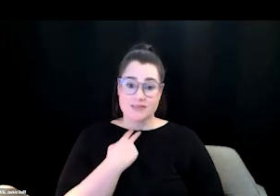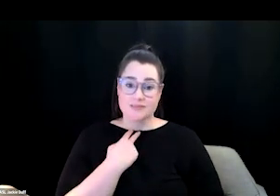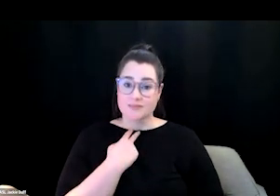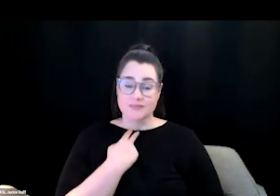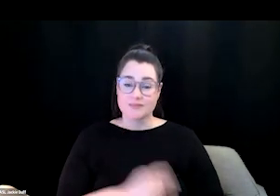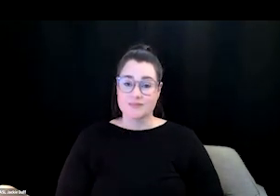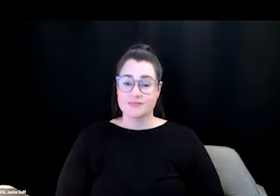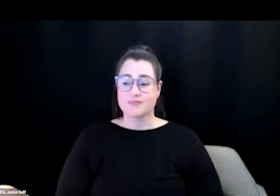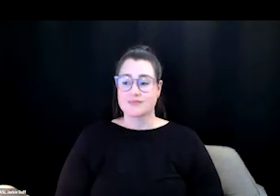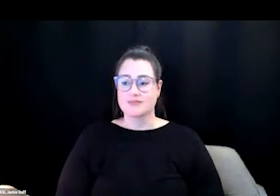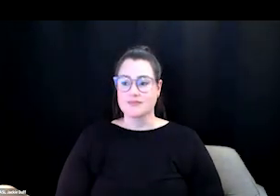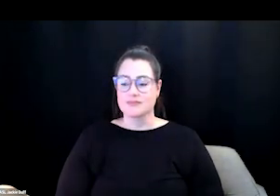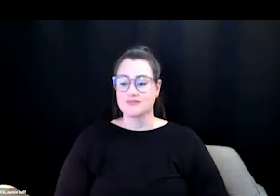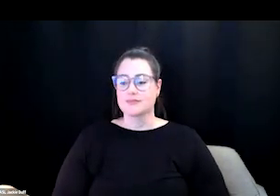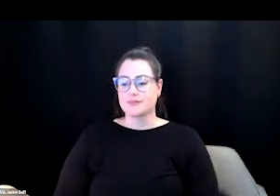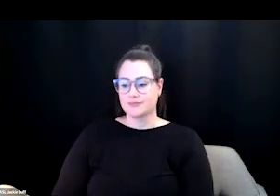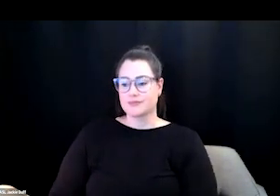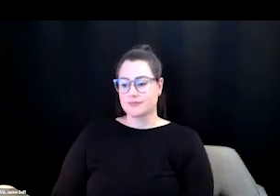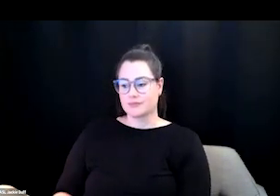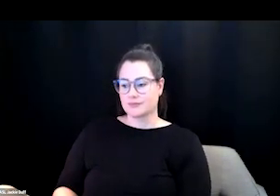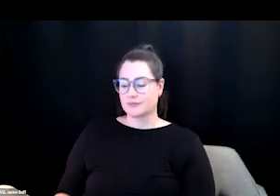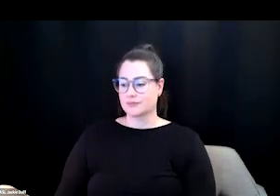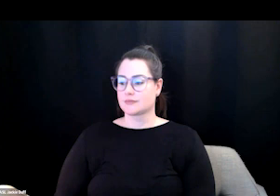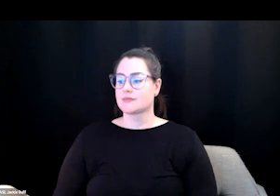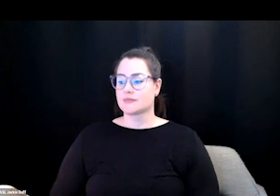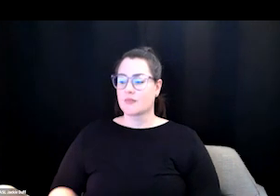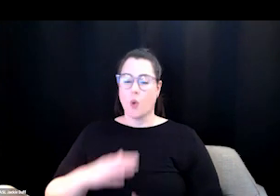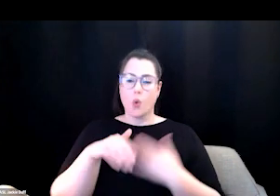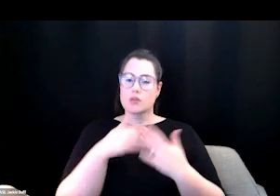So these are things -- it's all outlined in the milestones for you